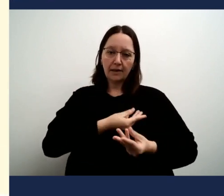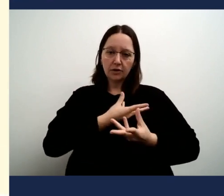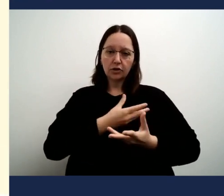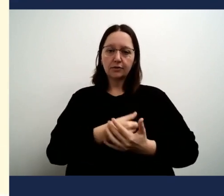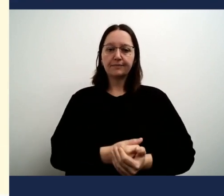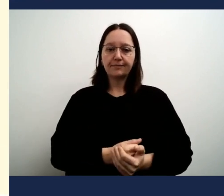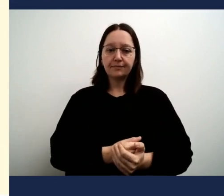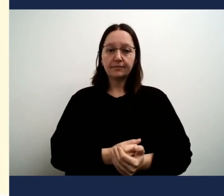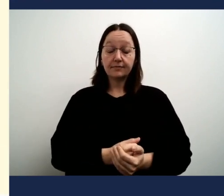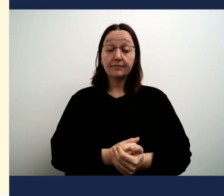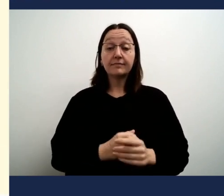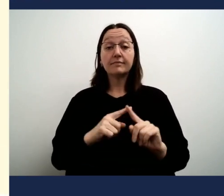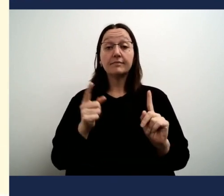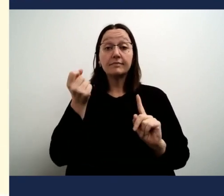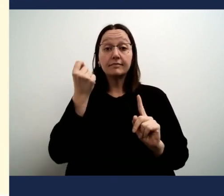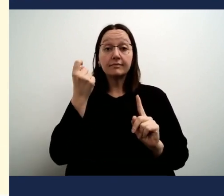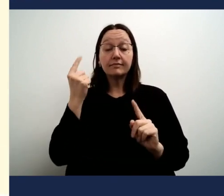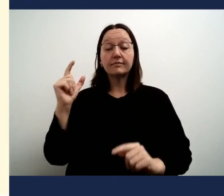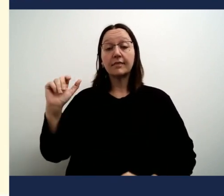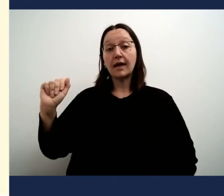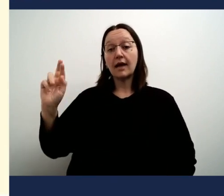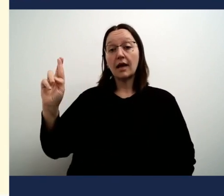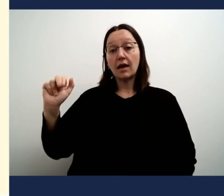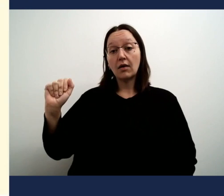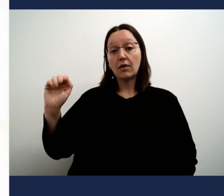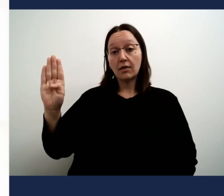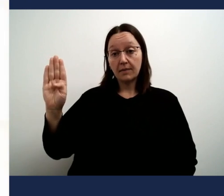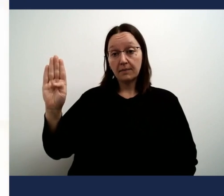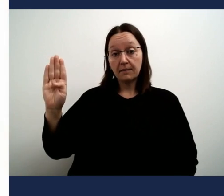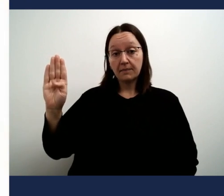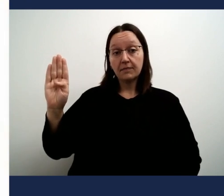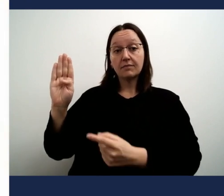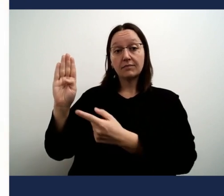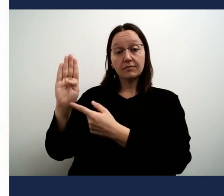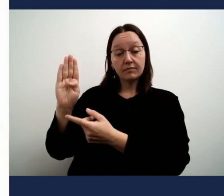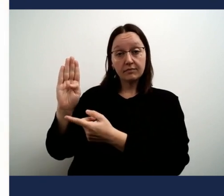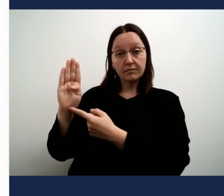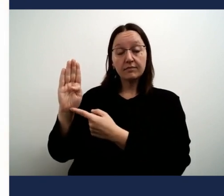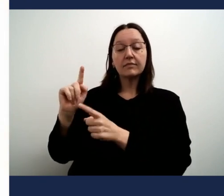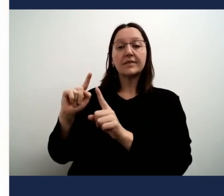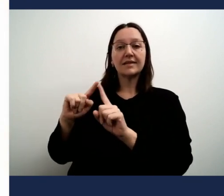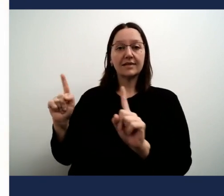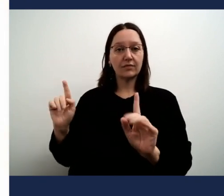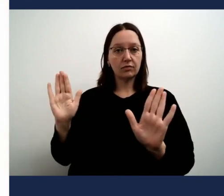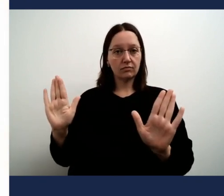sizeable minority Muslim populations in places like China, Europe, Russia and the